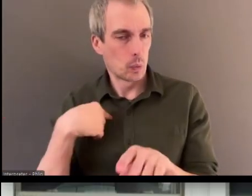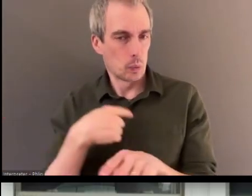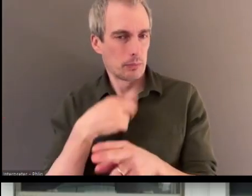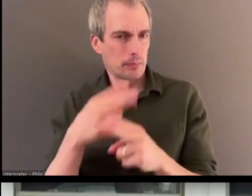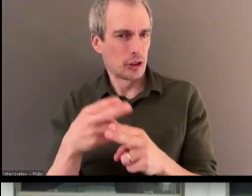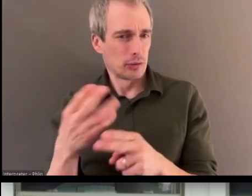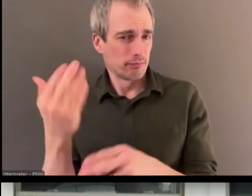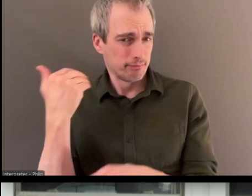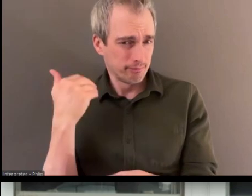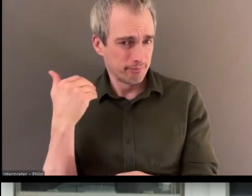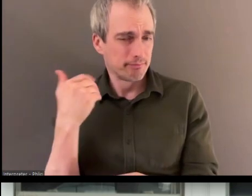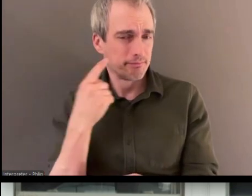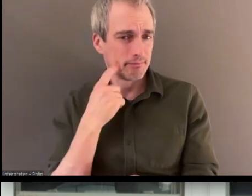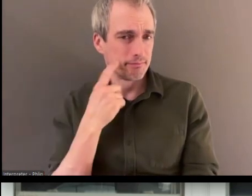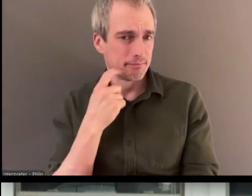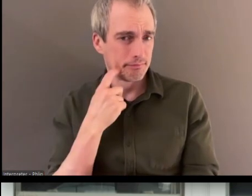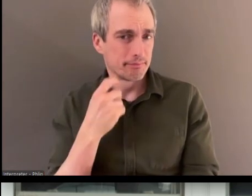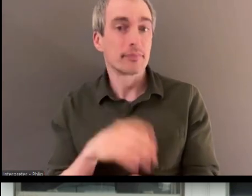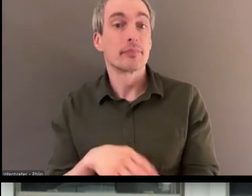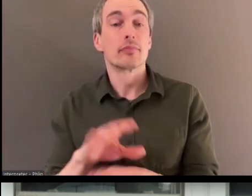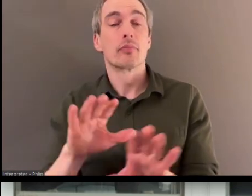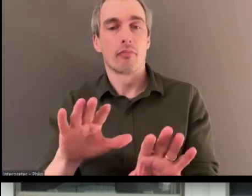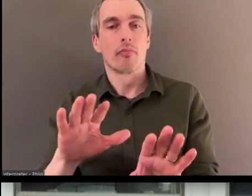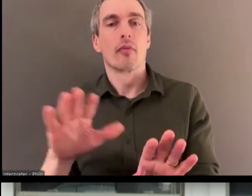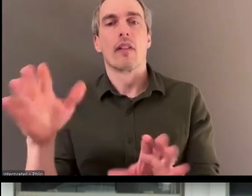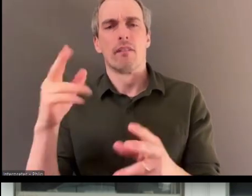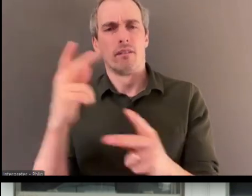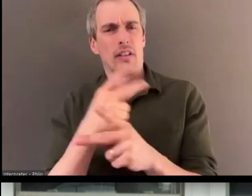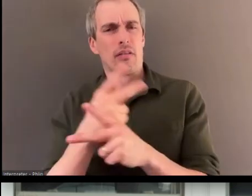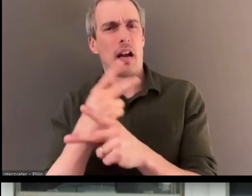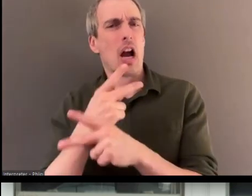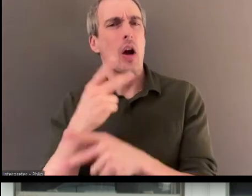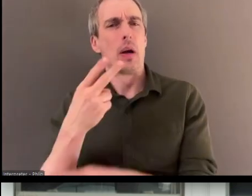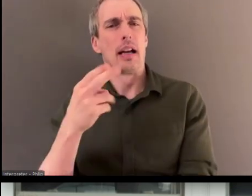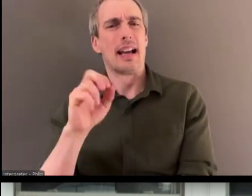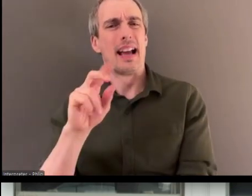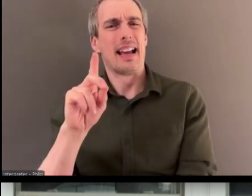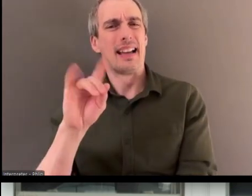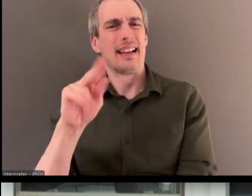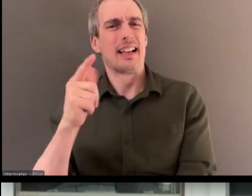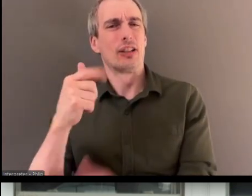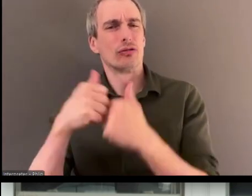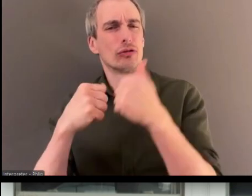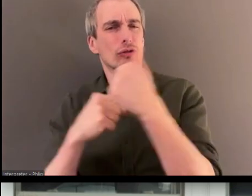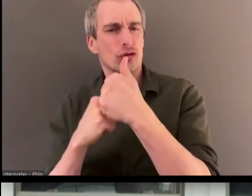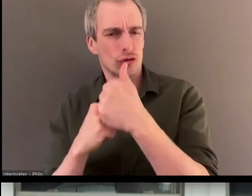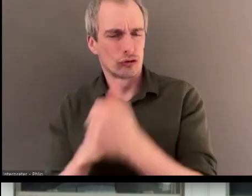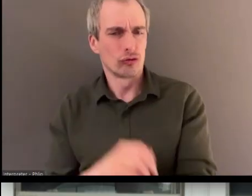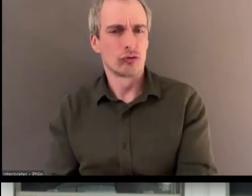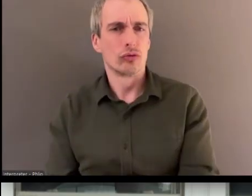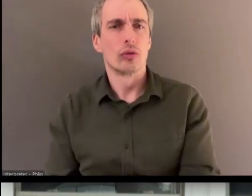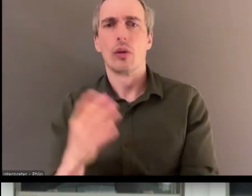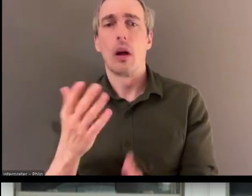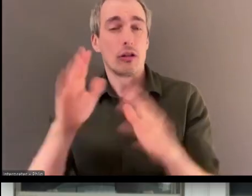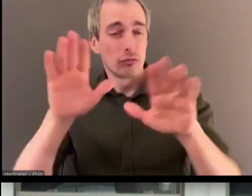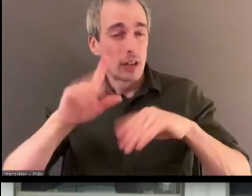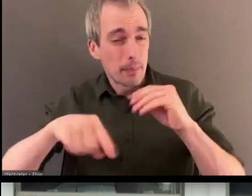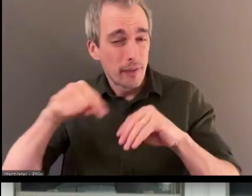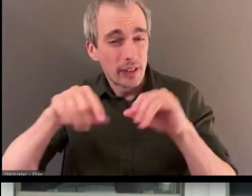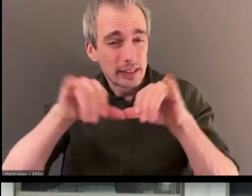structure. And what's great about this system is that every single decision that gets made by